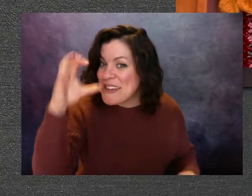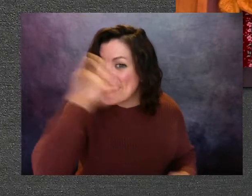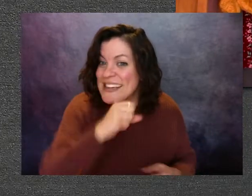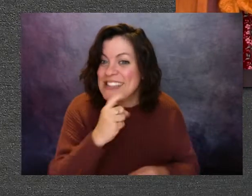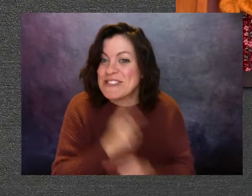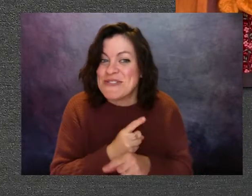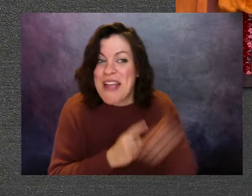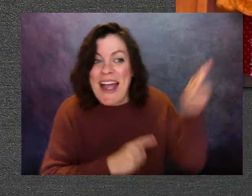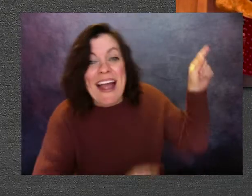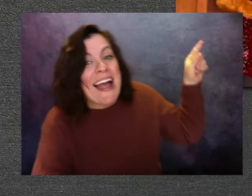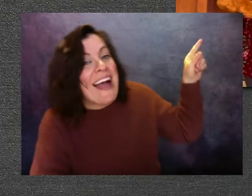a fire fighter